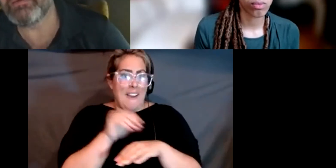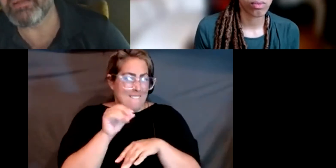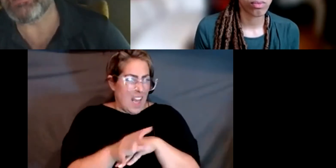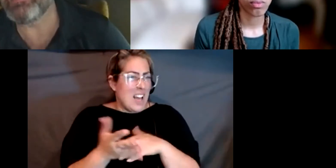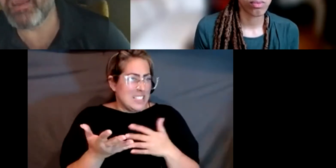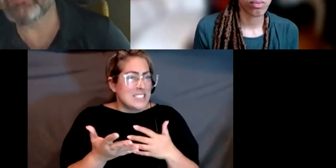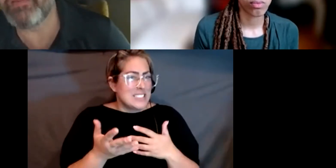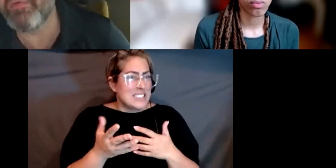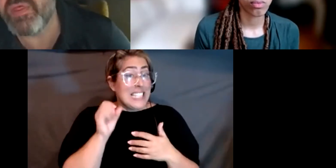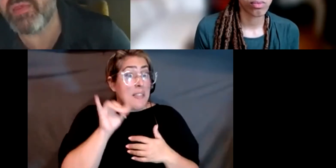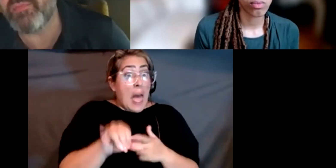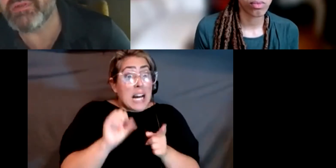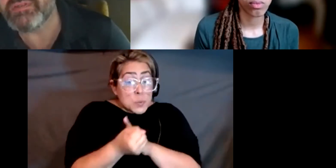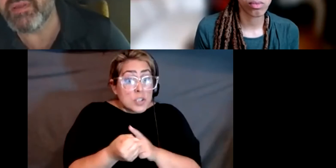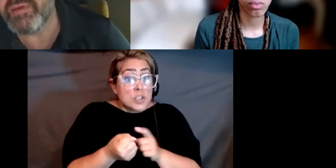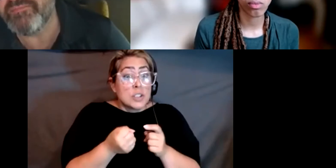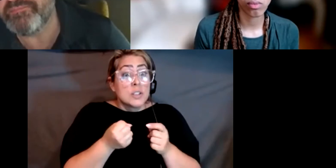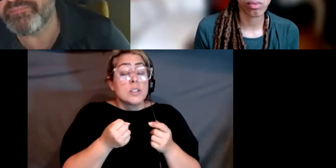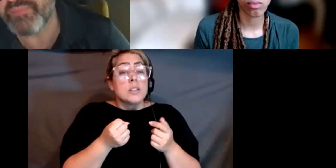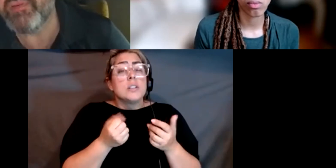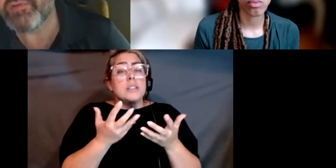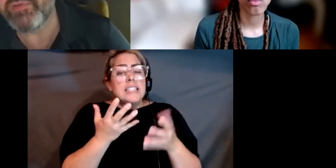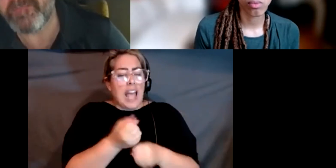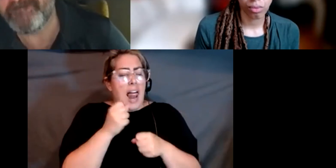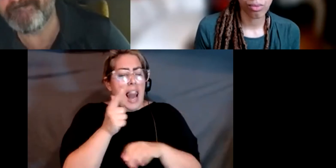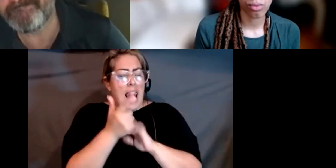and the way the policy is understood.